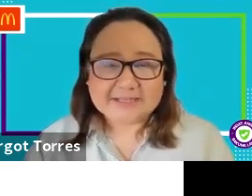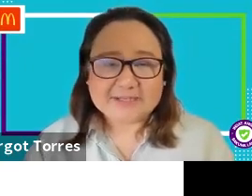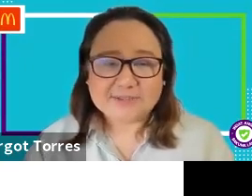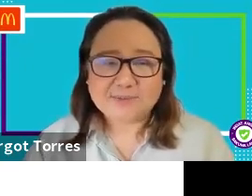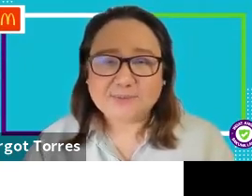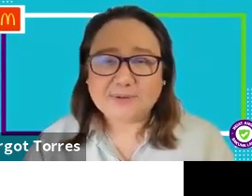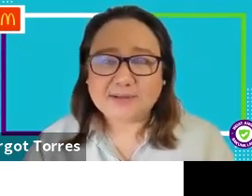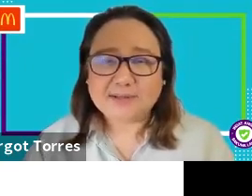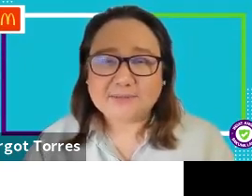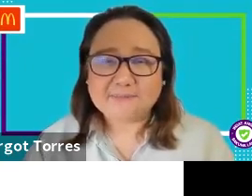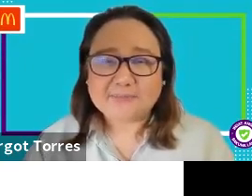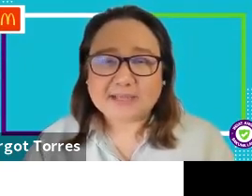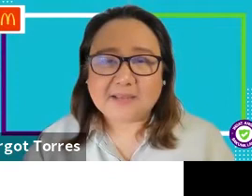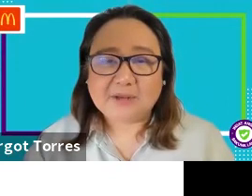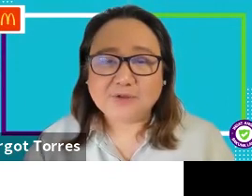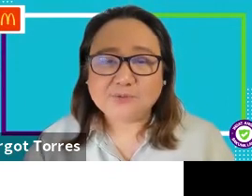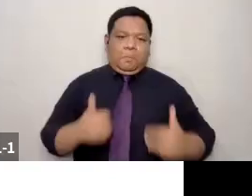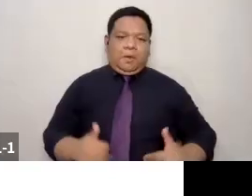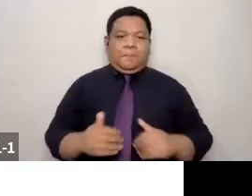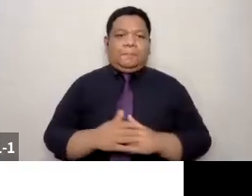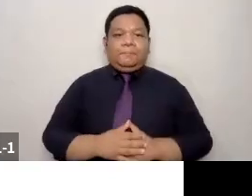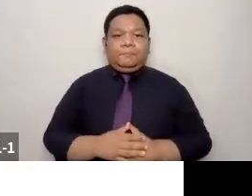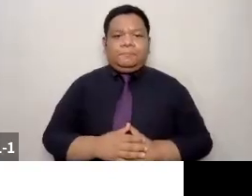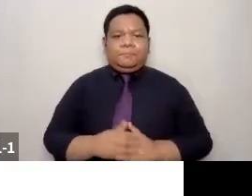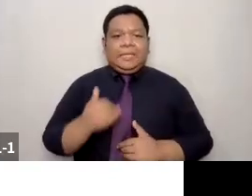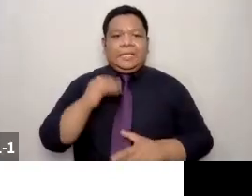So I belong to task force T3.